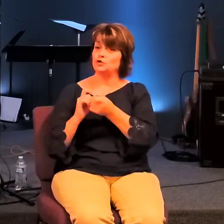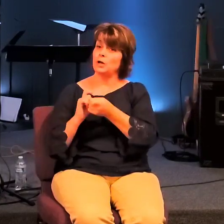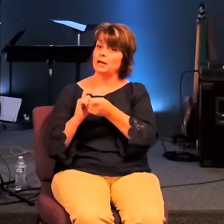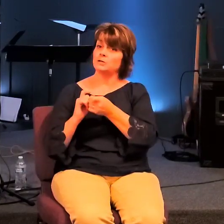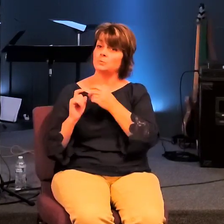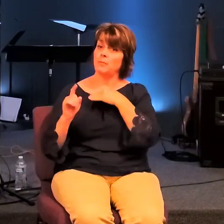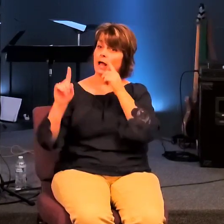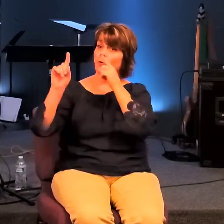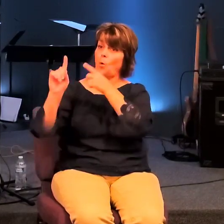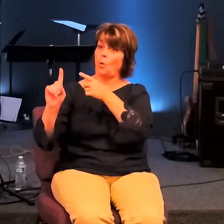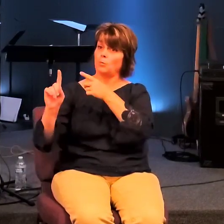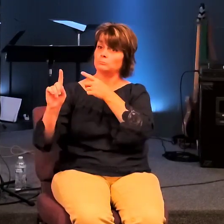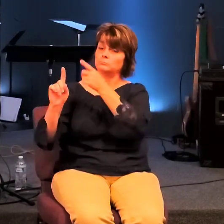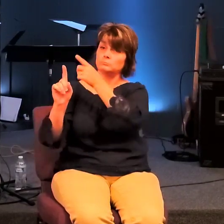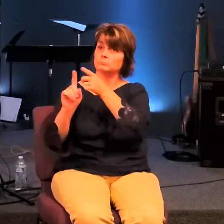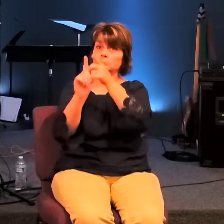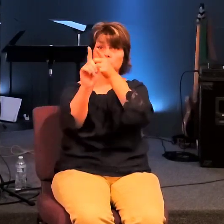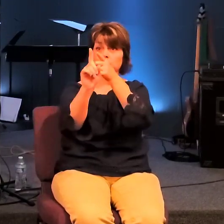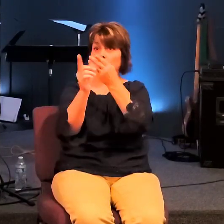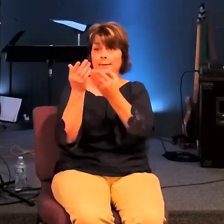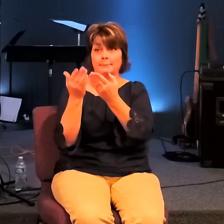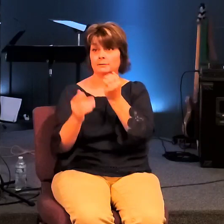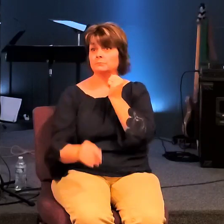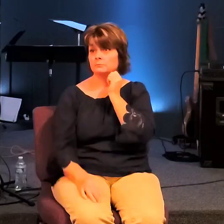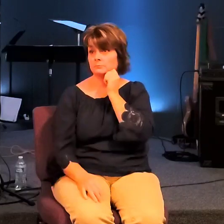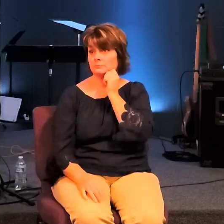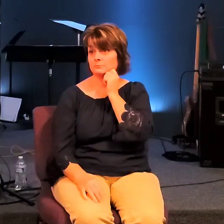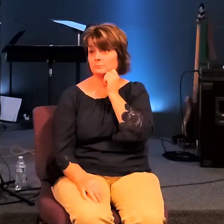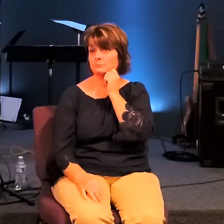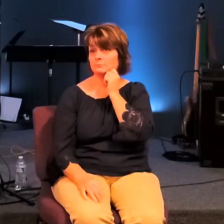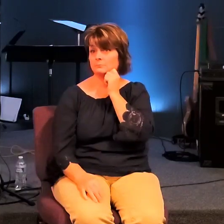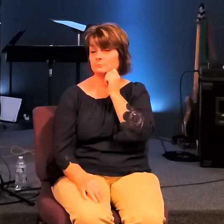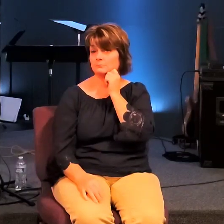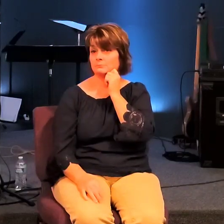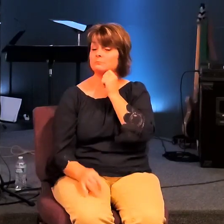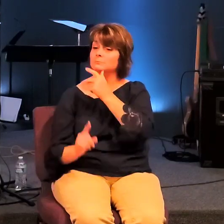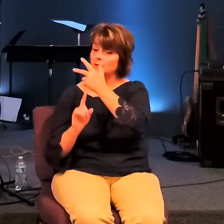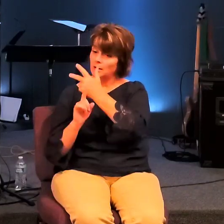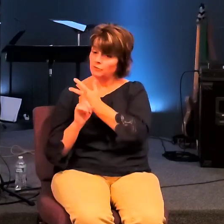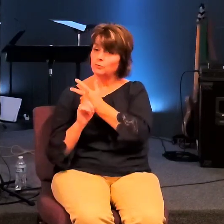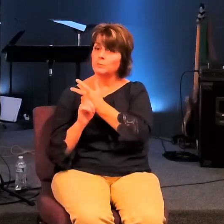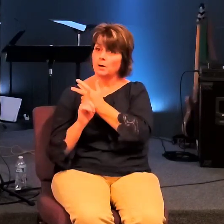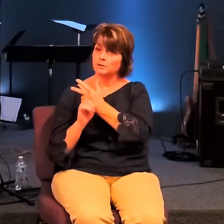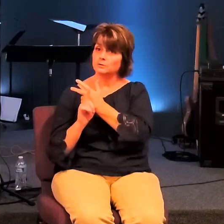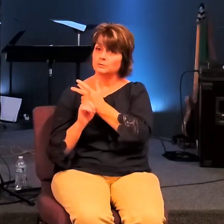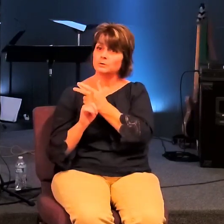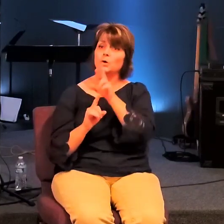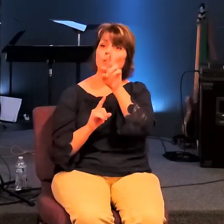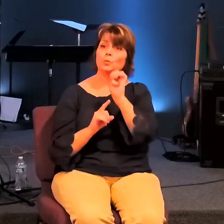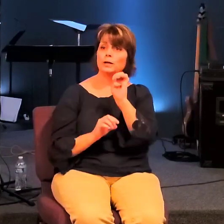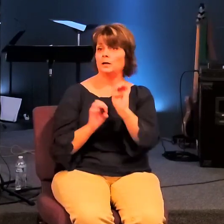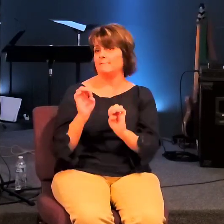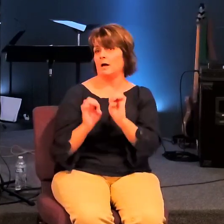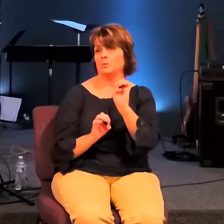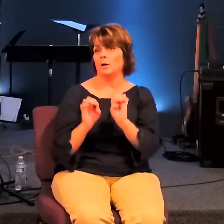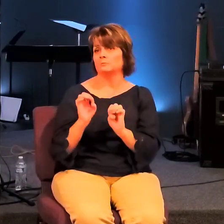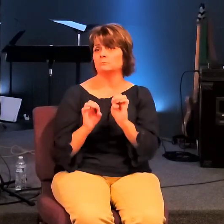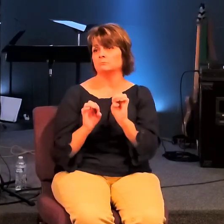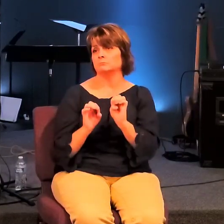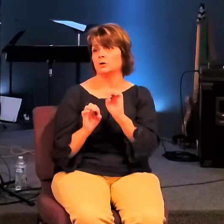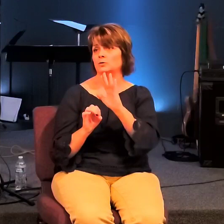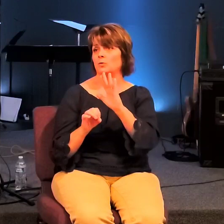a little bit that's what they do and you can do this just take some time before God to